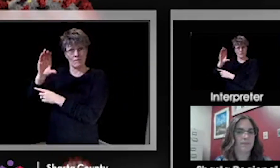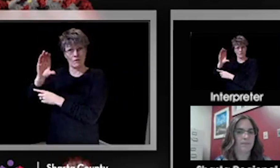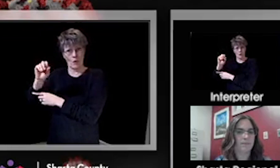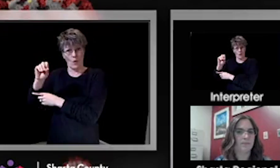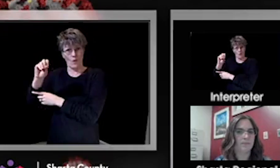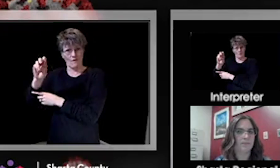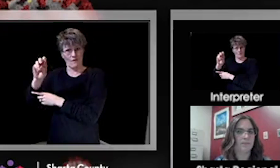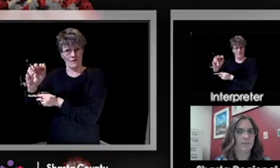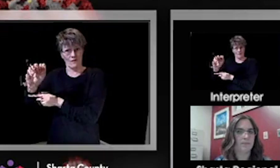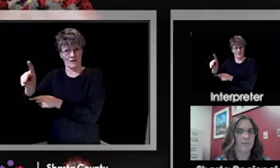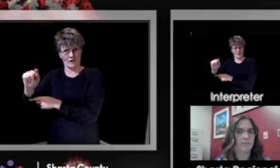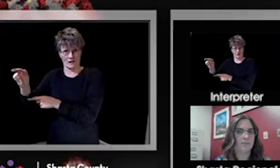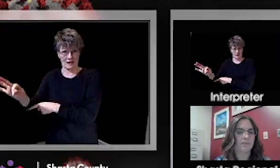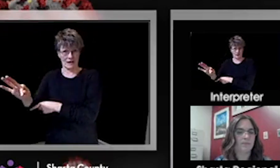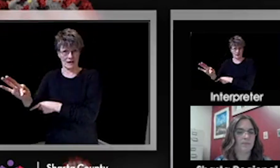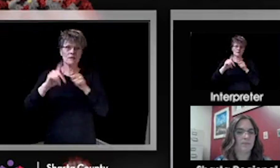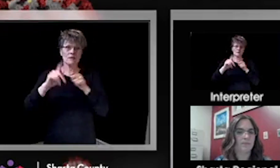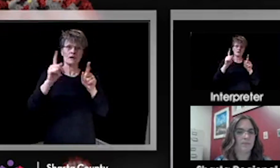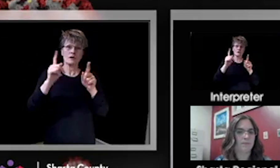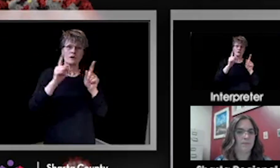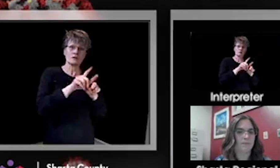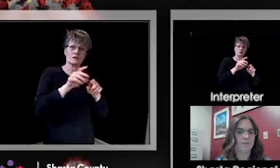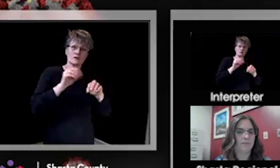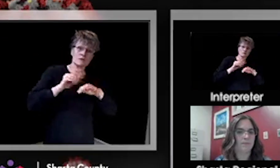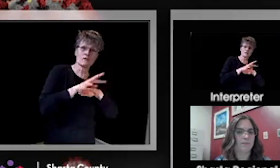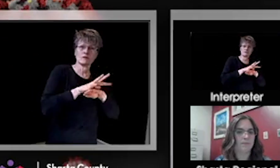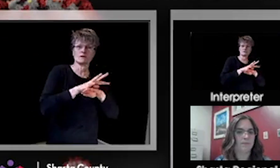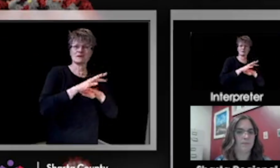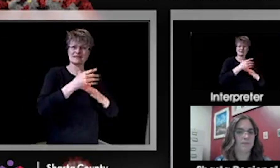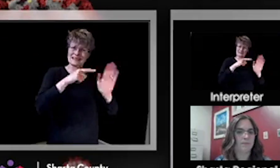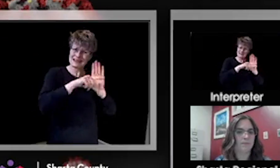bad for the whole community because people are getting sick from other things in the